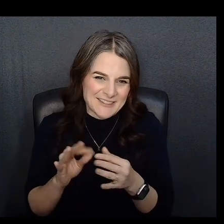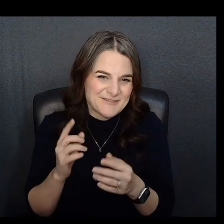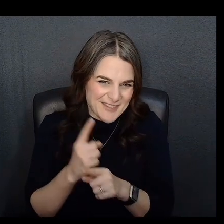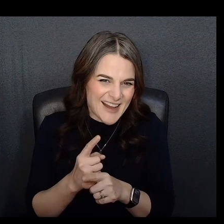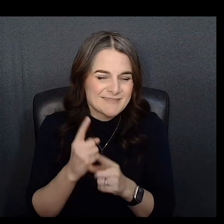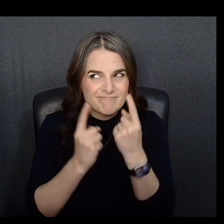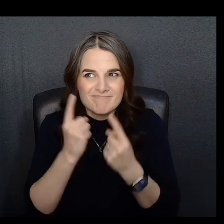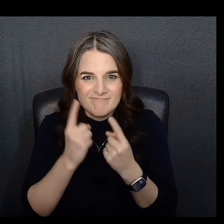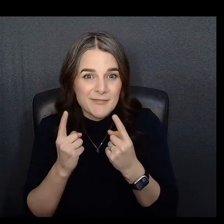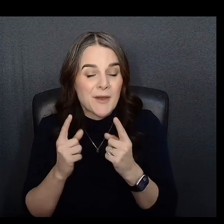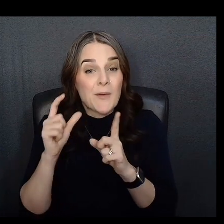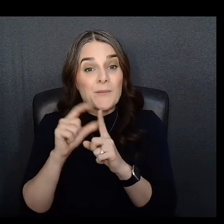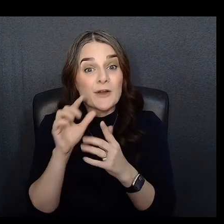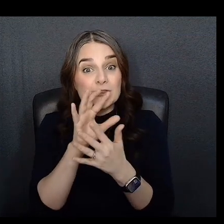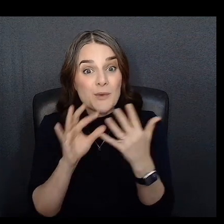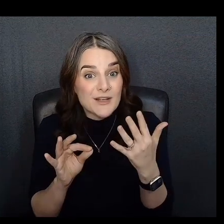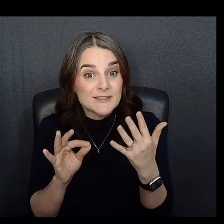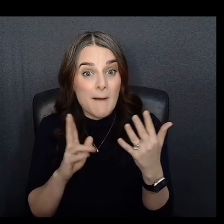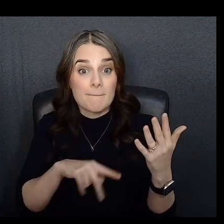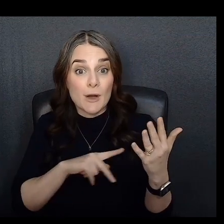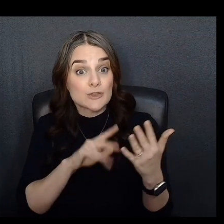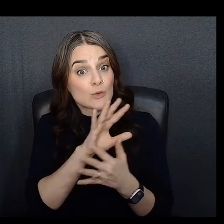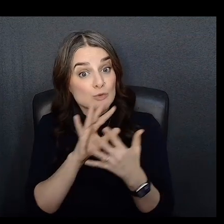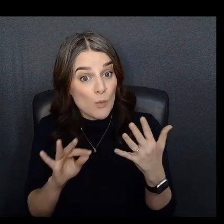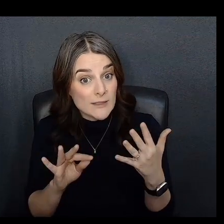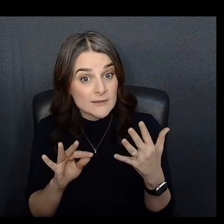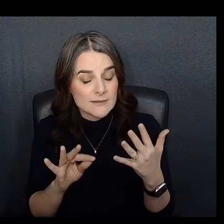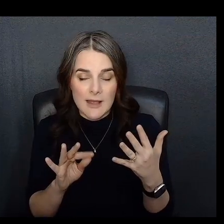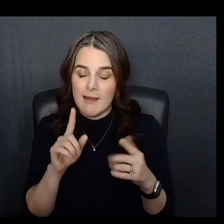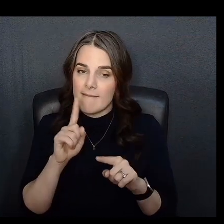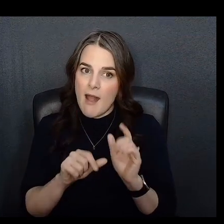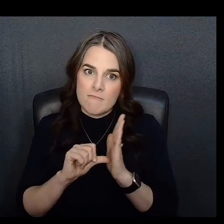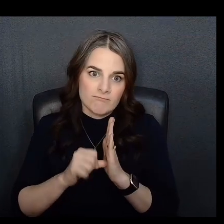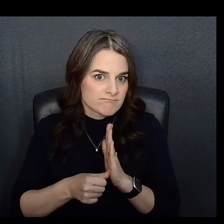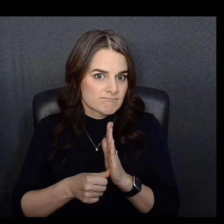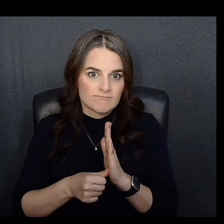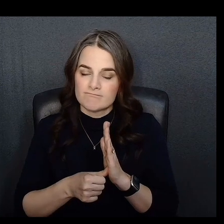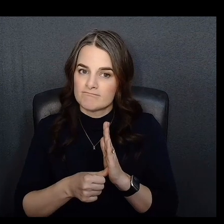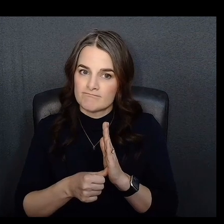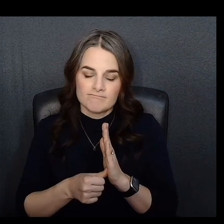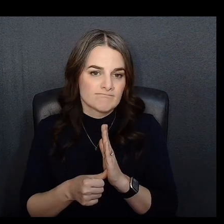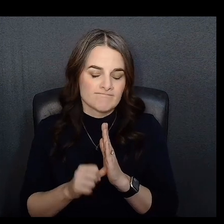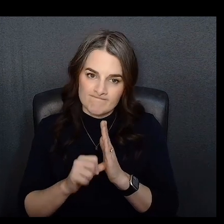Word choice, again, personal choice. Can't stress that enough. So we want to make sure that we're really considering